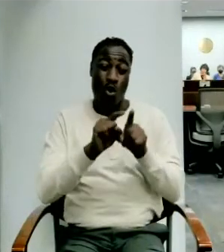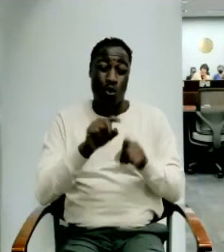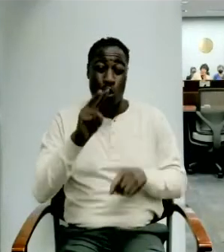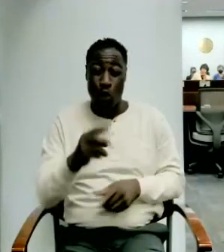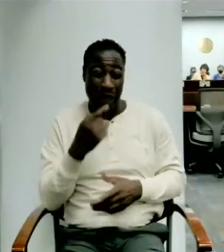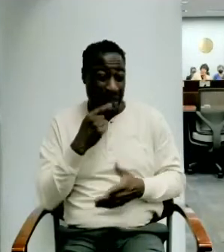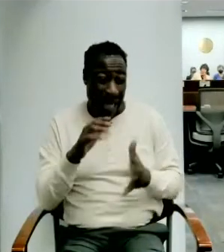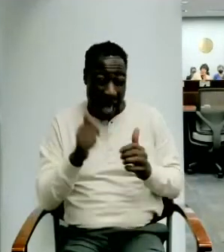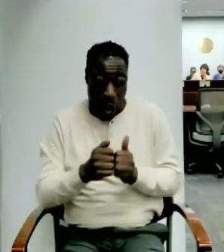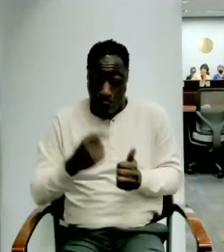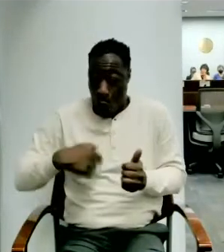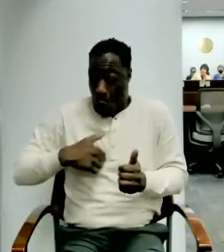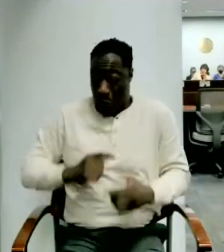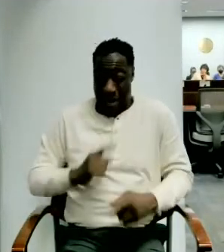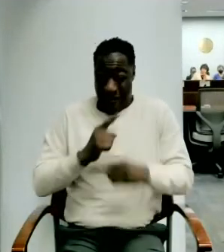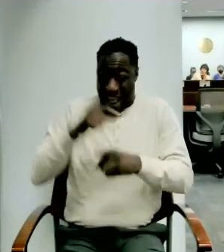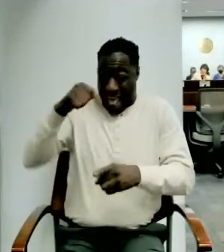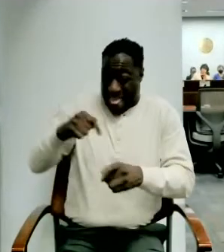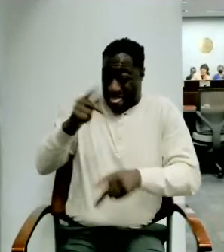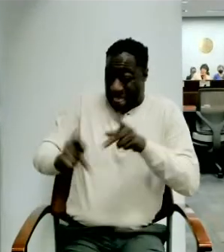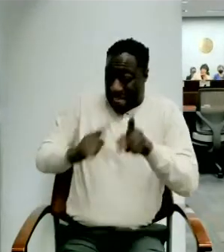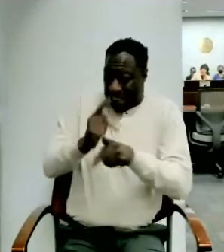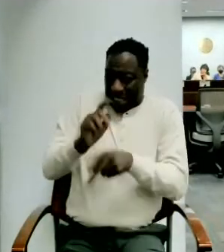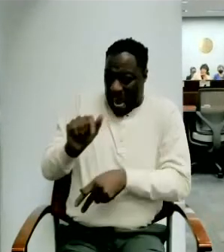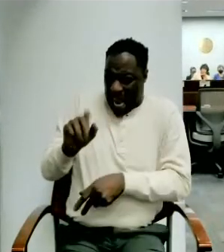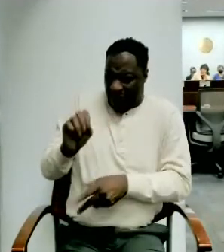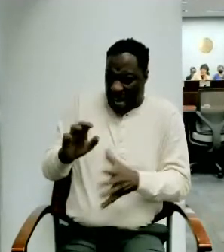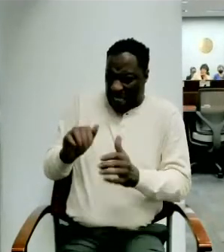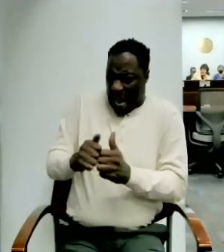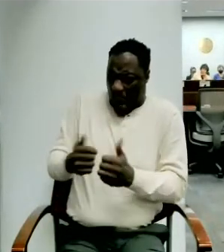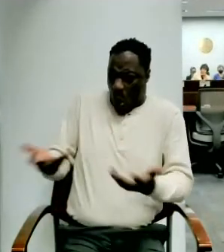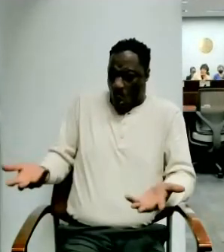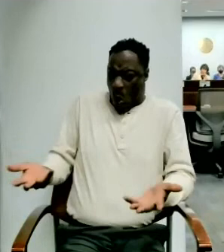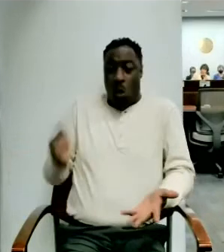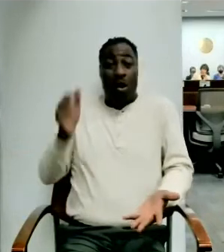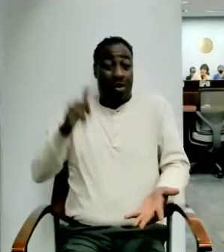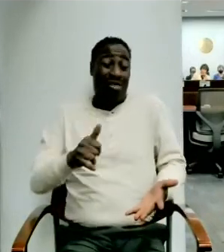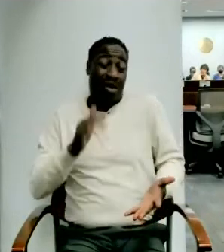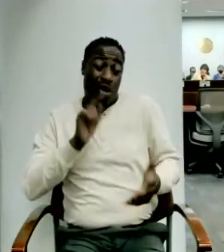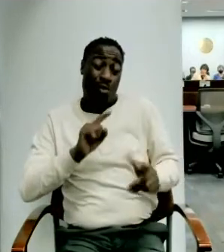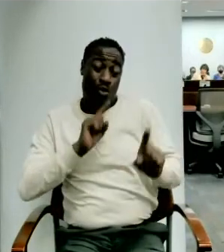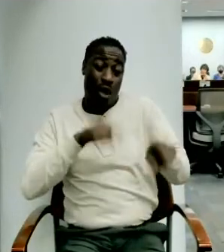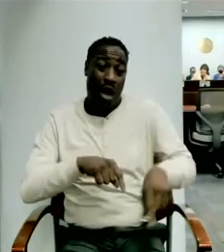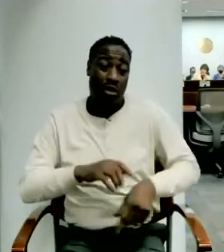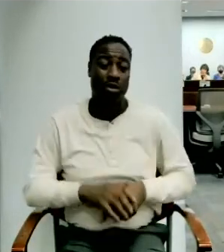going to defend these kinds of cases. So that's going to be the reaction from what we put out. How do we get ahead of that?